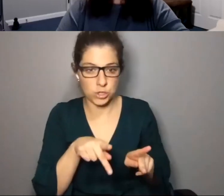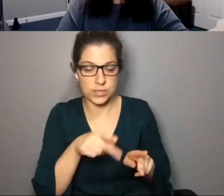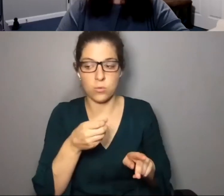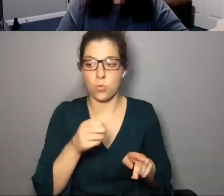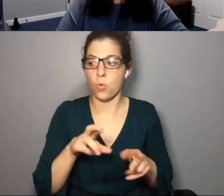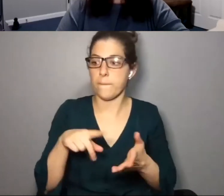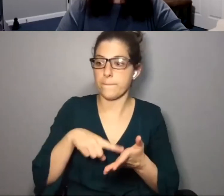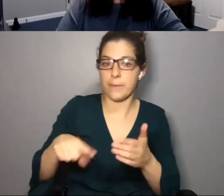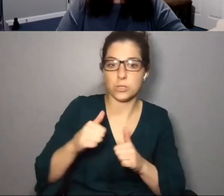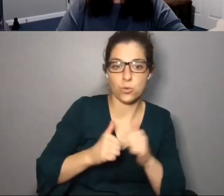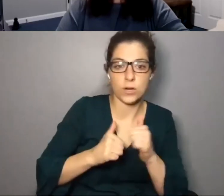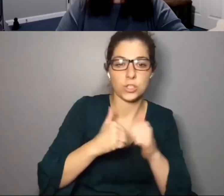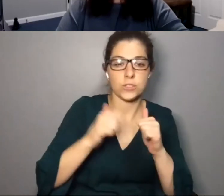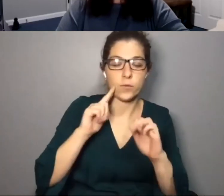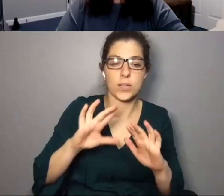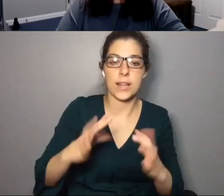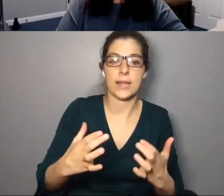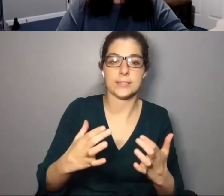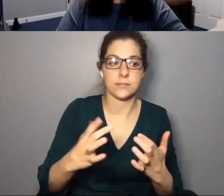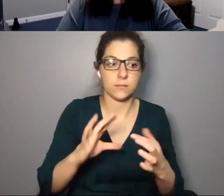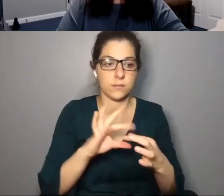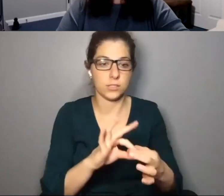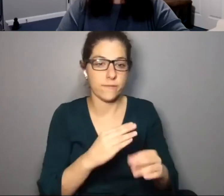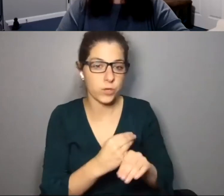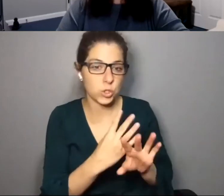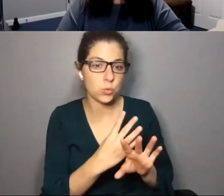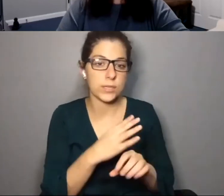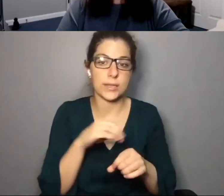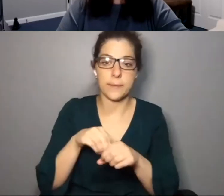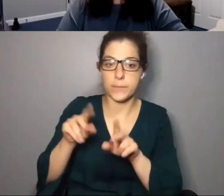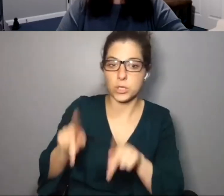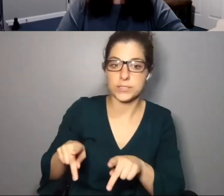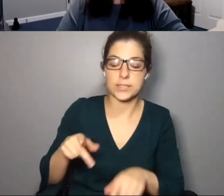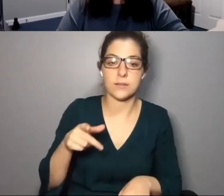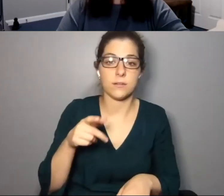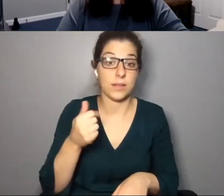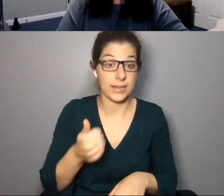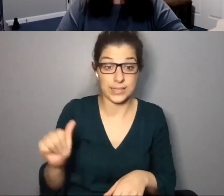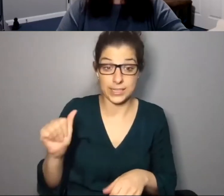payment structures for classes , tuning in virtually versus in-person